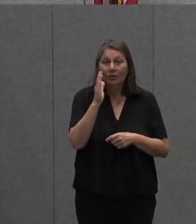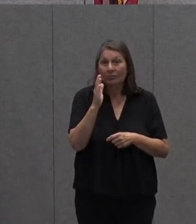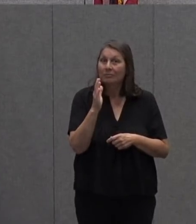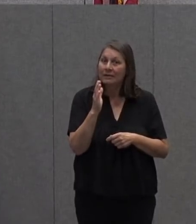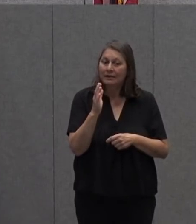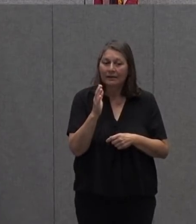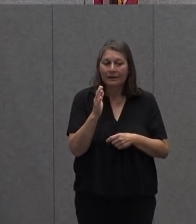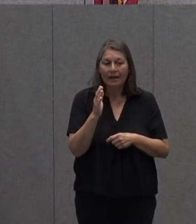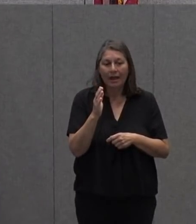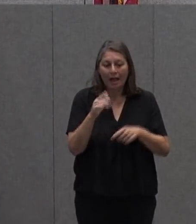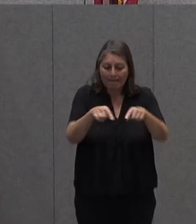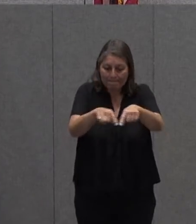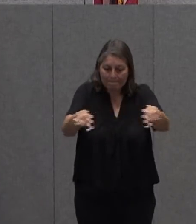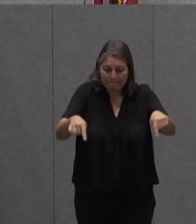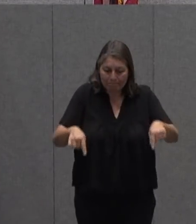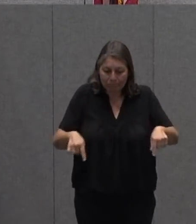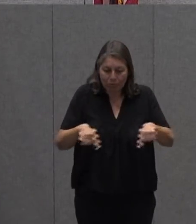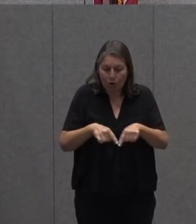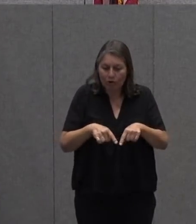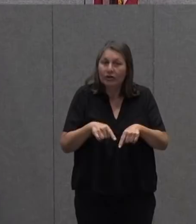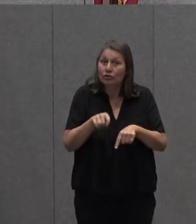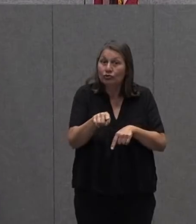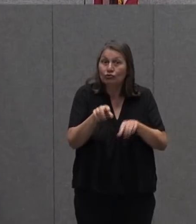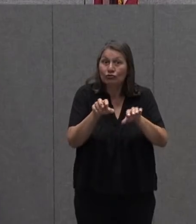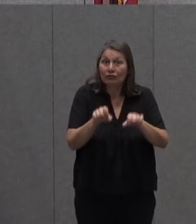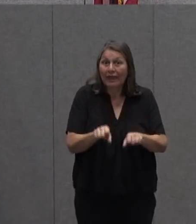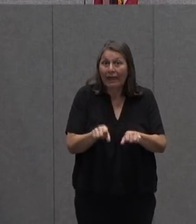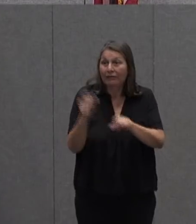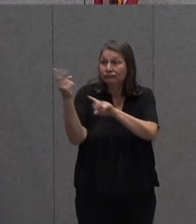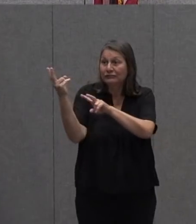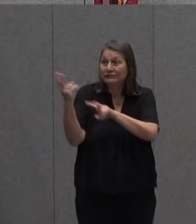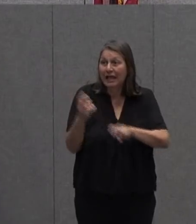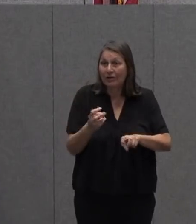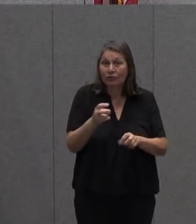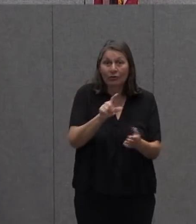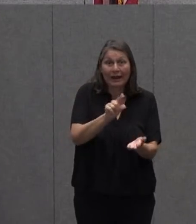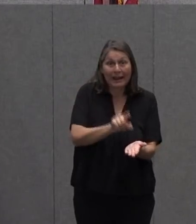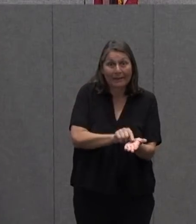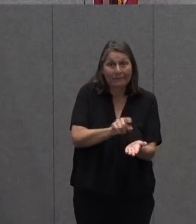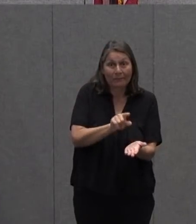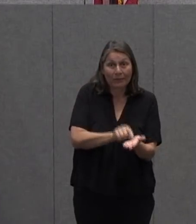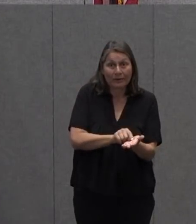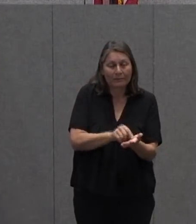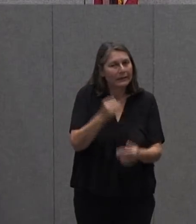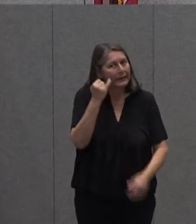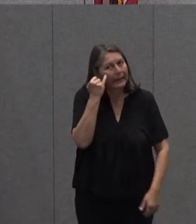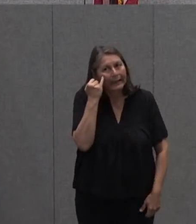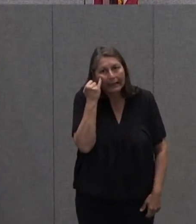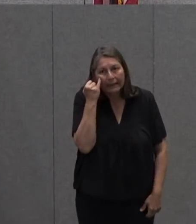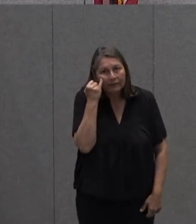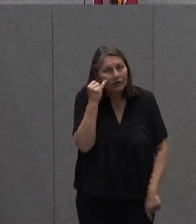But if you don't have access to a printer, I'm gonna show you how you can make your own checker board.